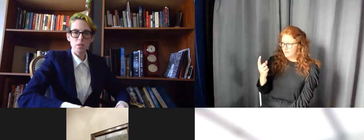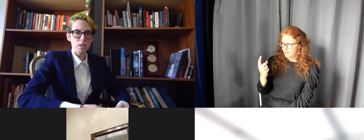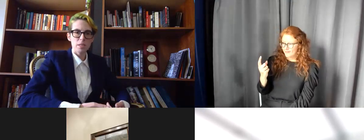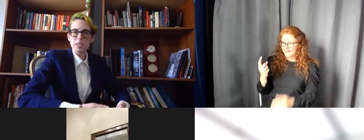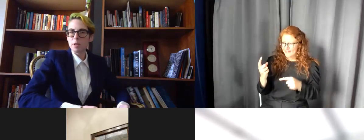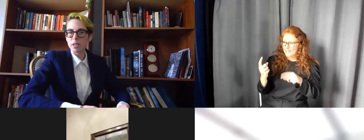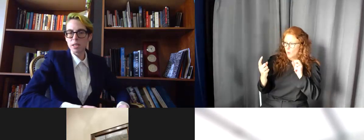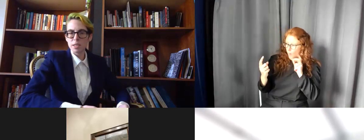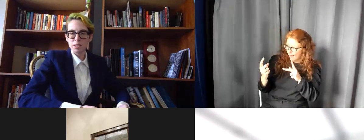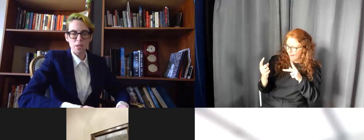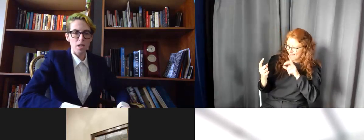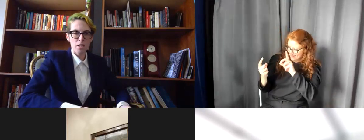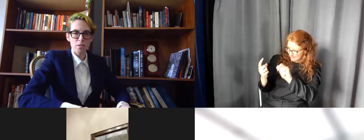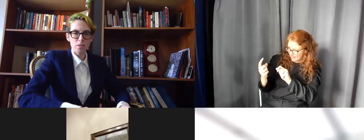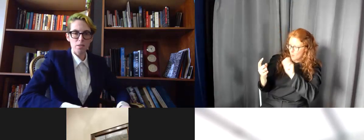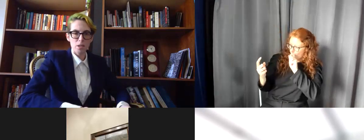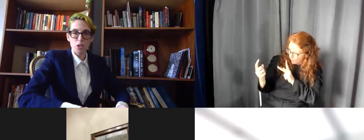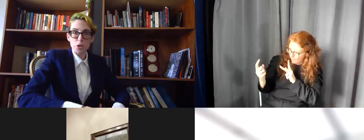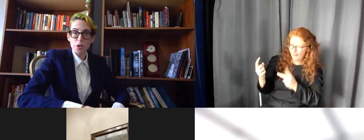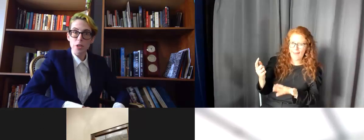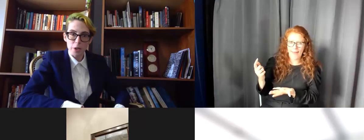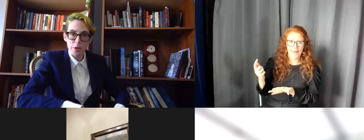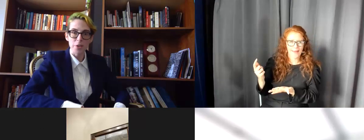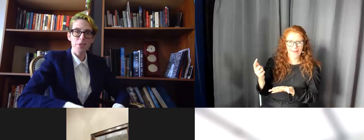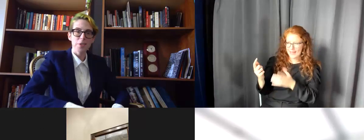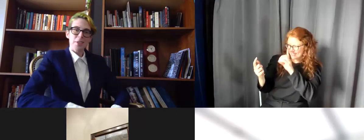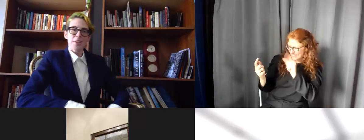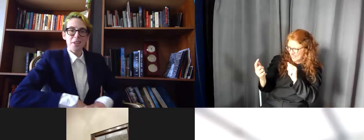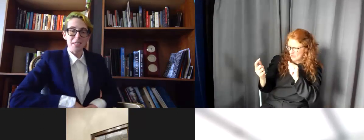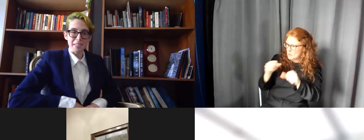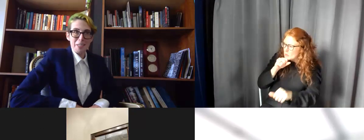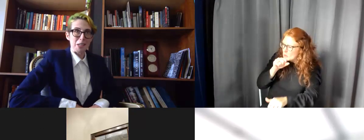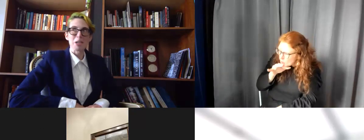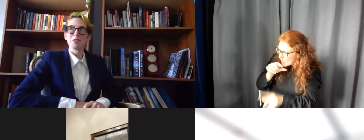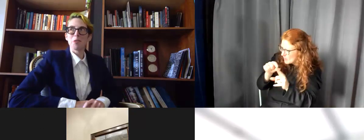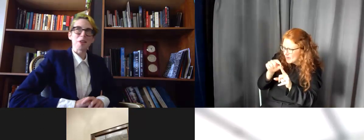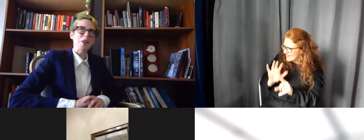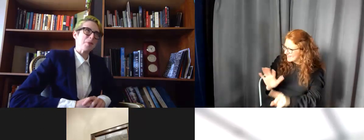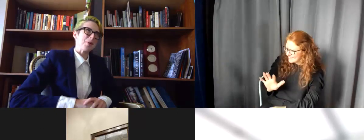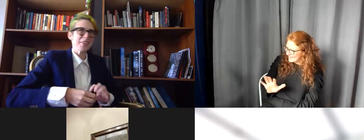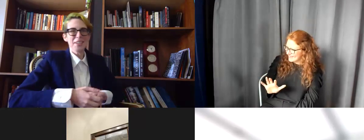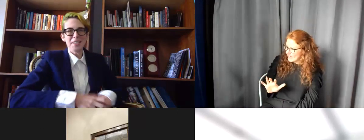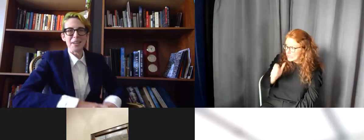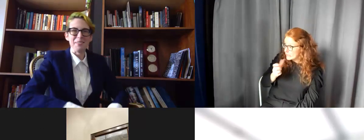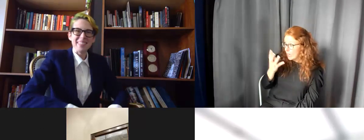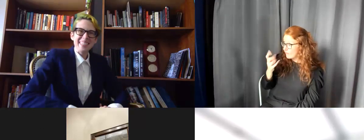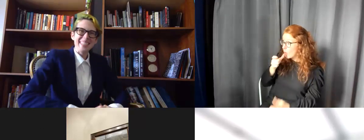Farrah Garland: The disability is not a dirty word. Farrah Garland: It's it's not even a 4 letter word.